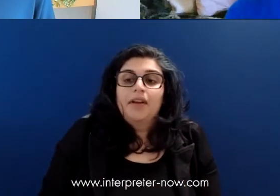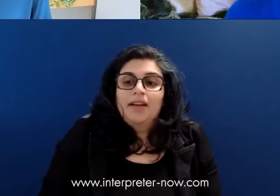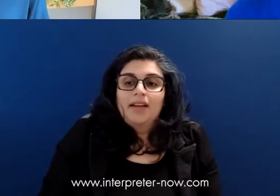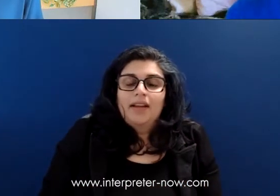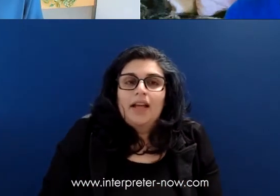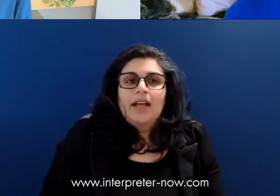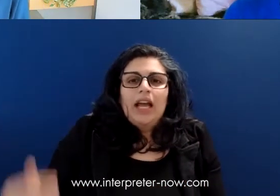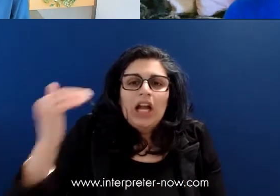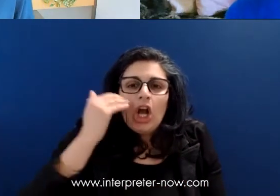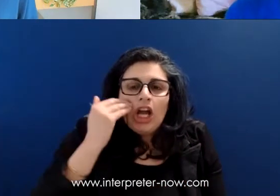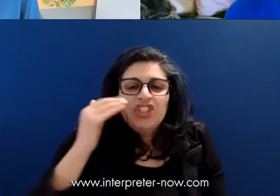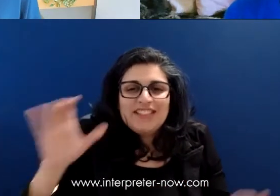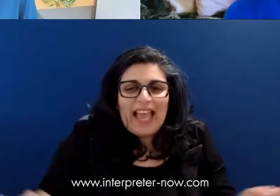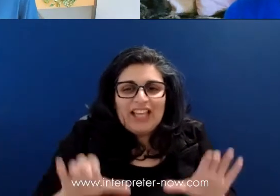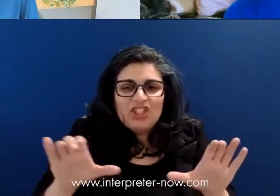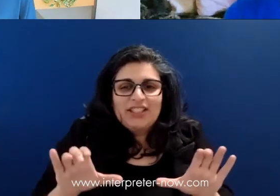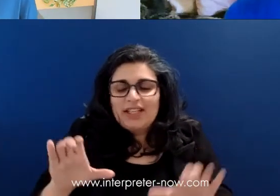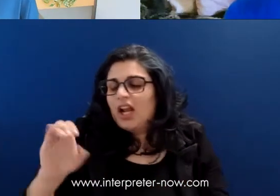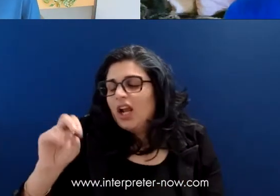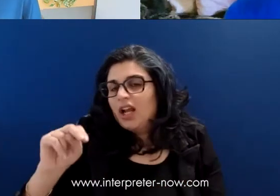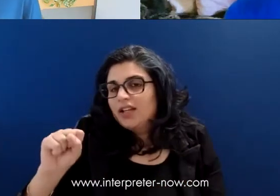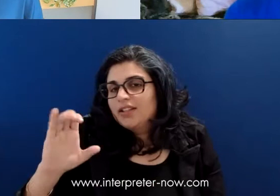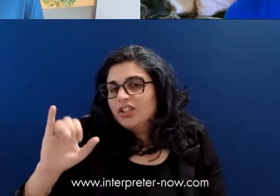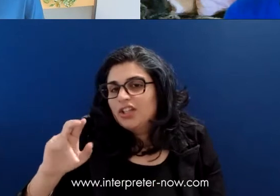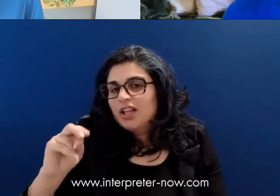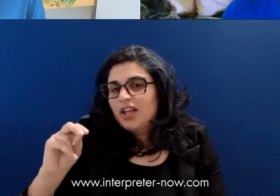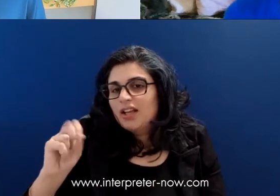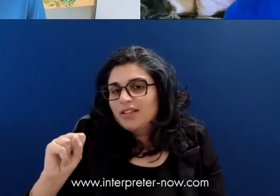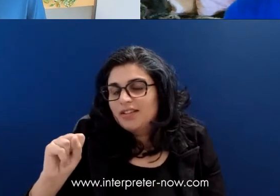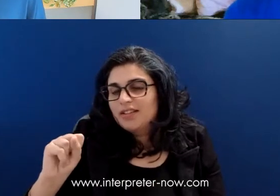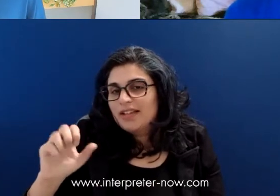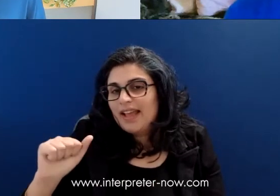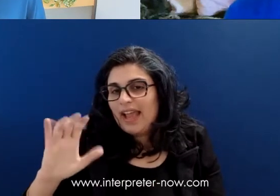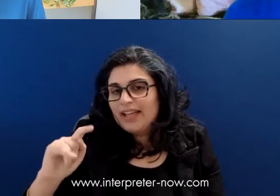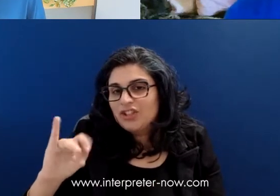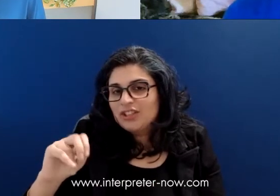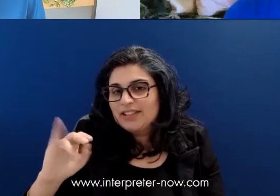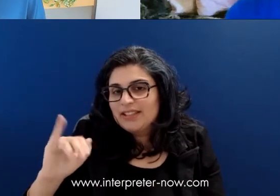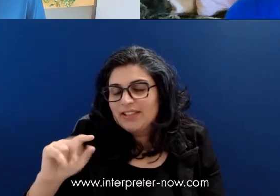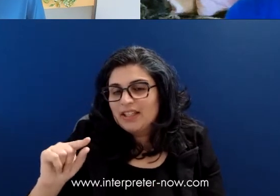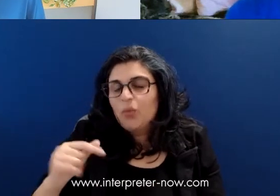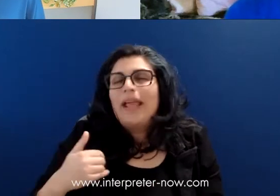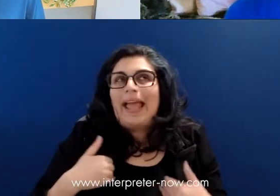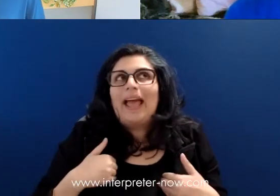That's my own term. But, this idea is that we have the choice to act in support of one another; we have